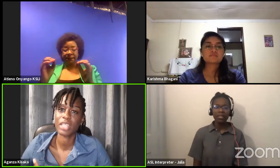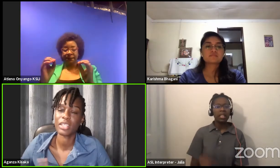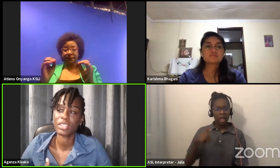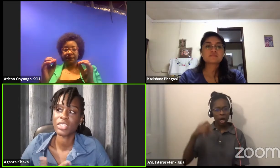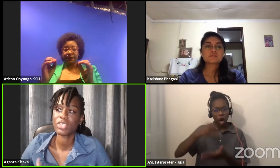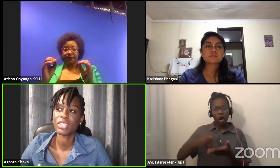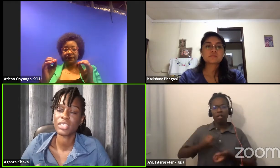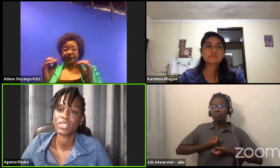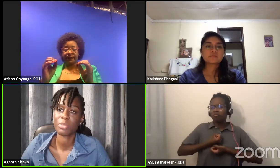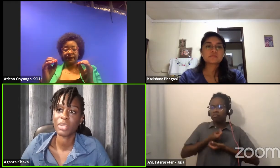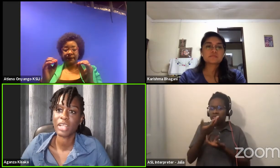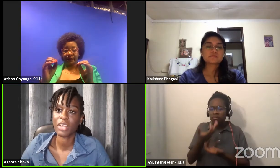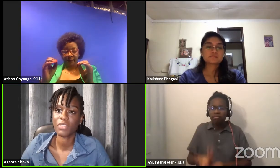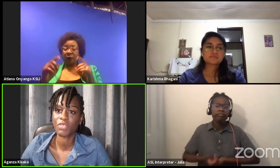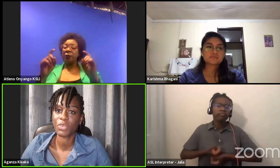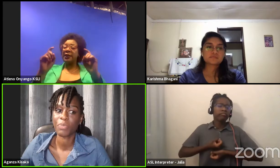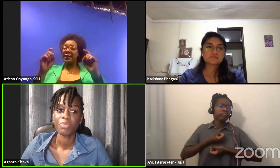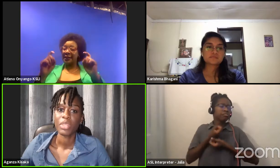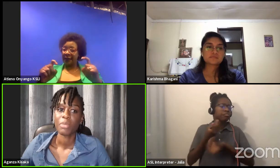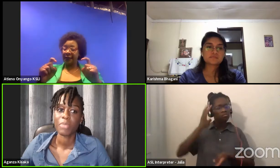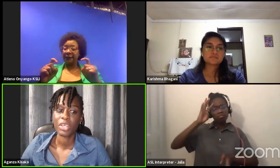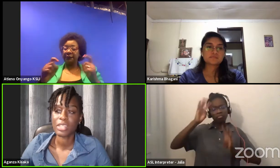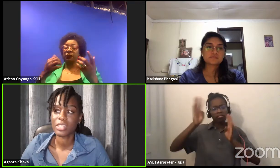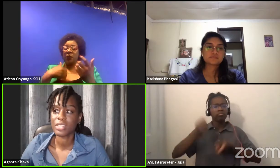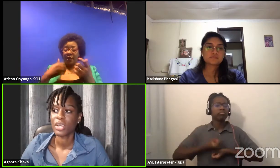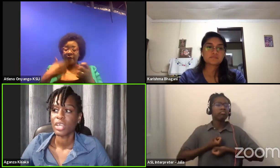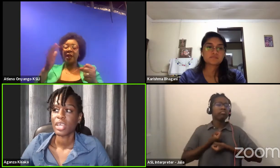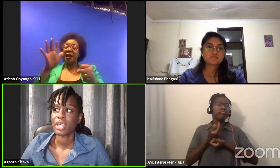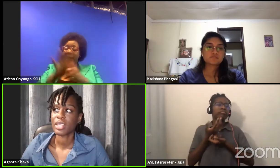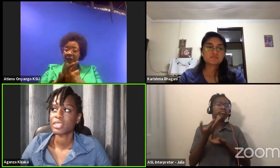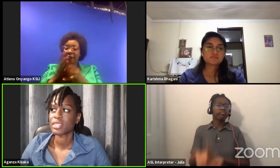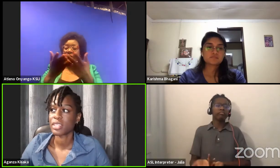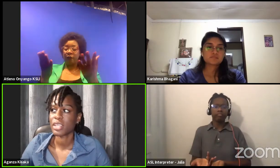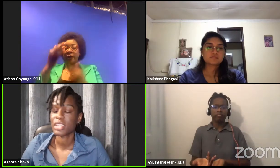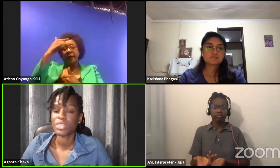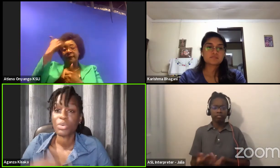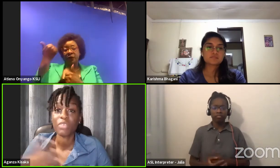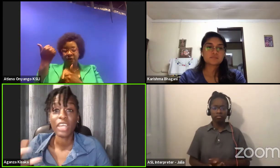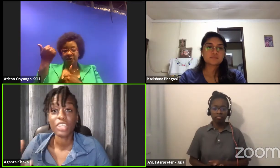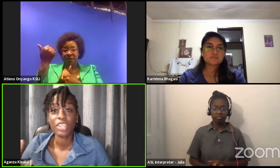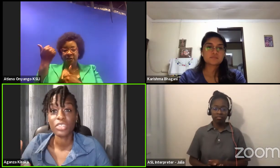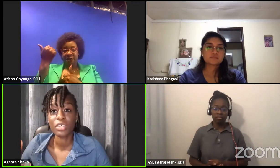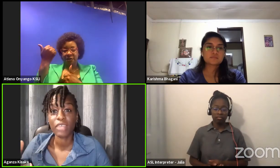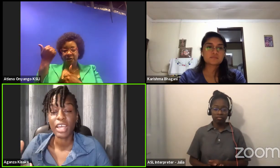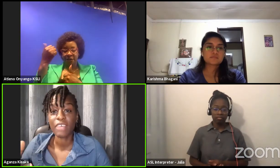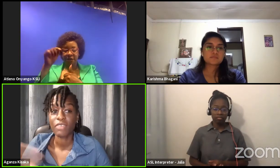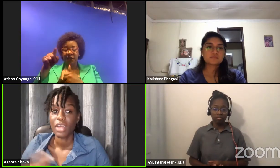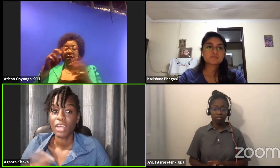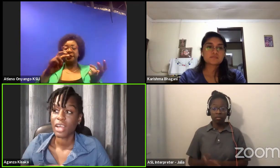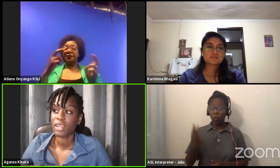you need to let it spill out of you because it's a reflection of life